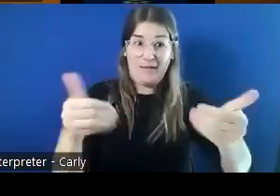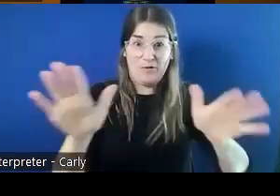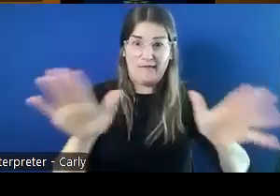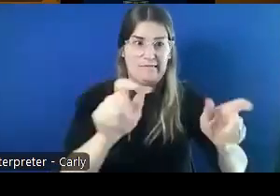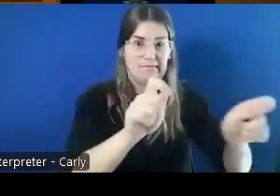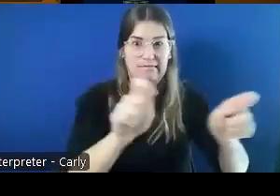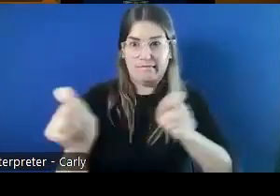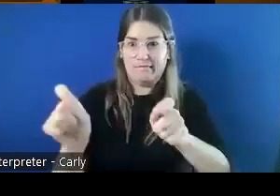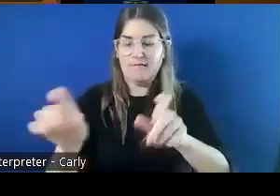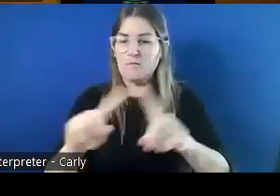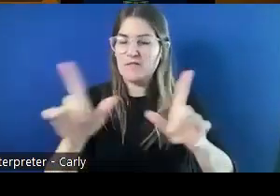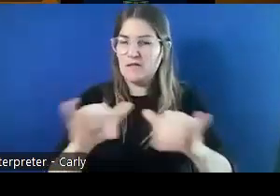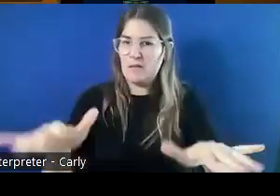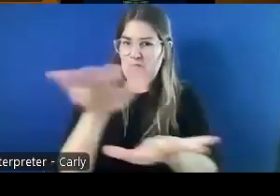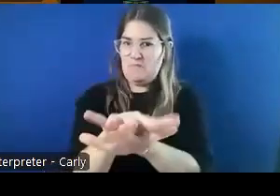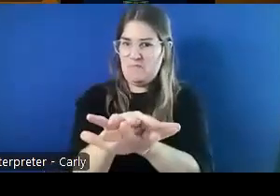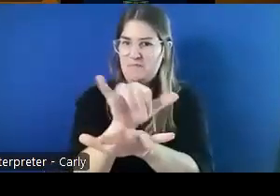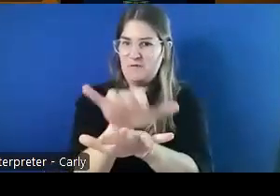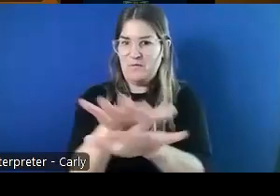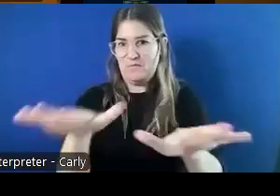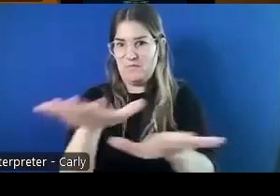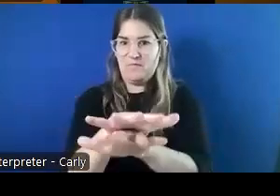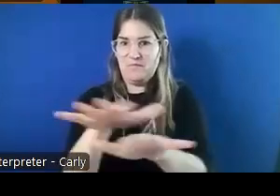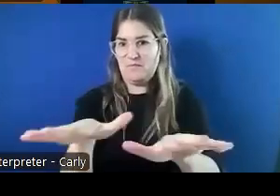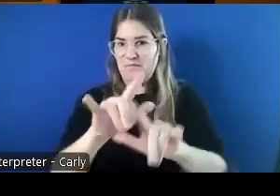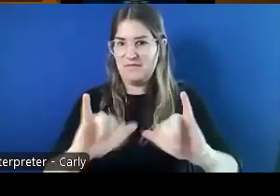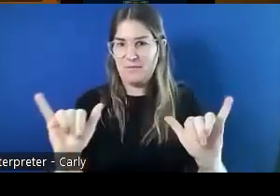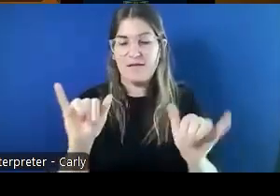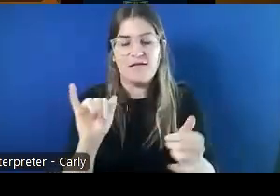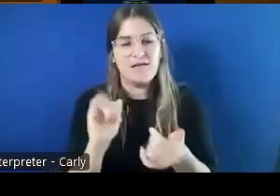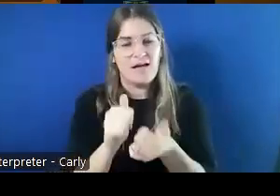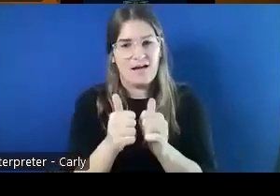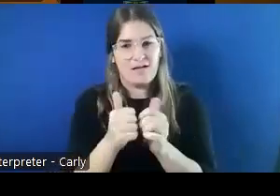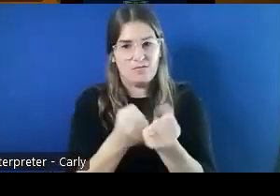how we're supporting this unit during a really difficult time and scaling those interventions